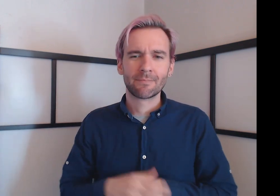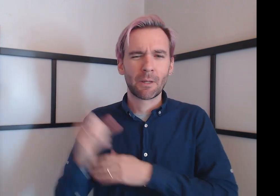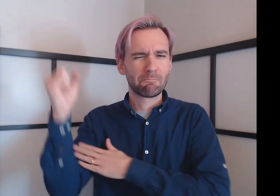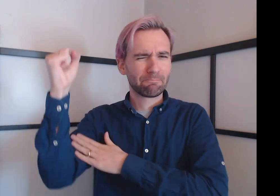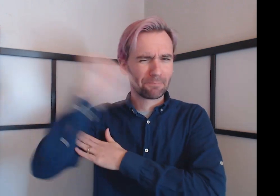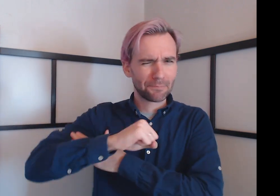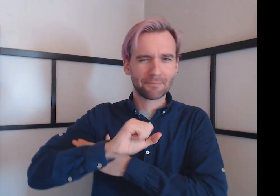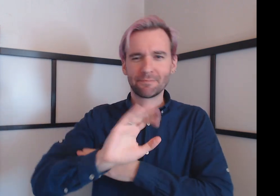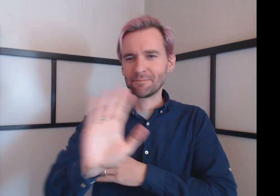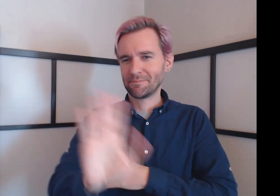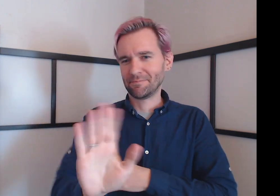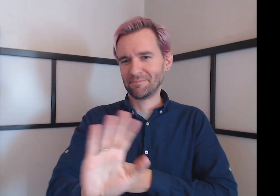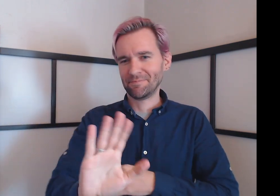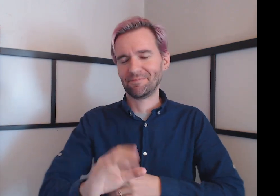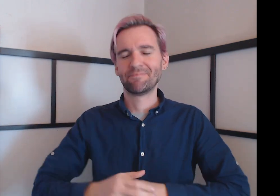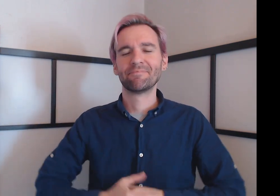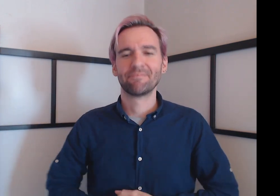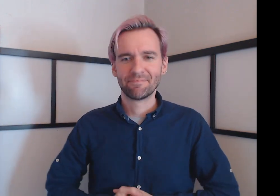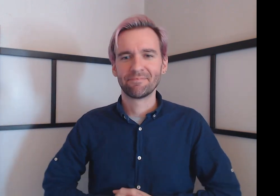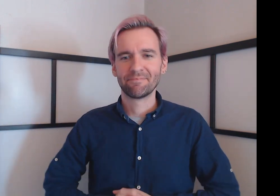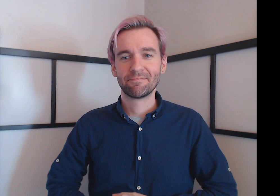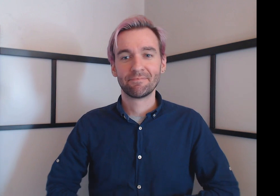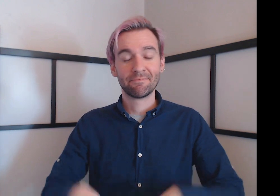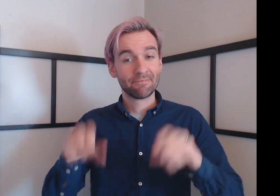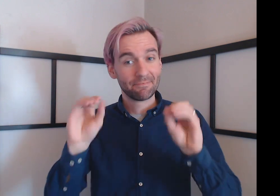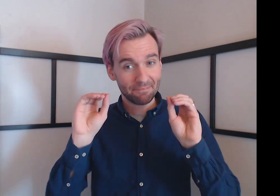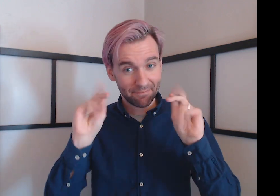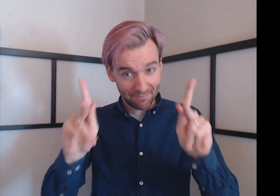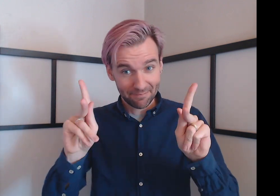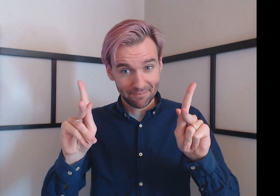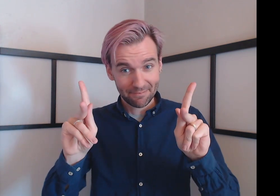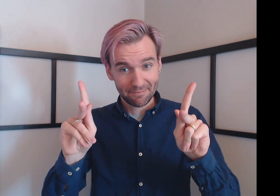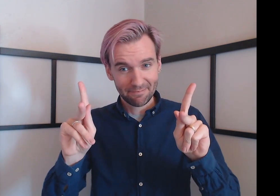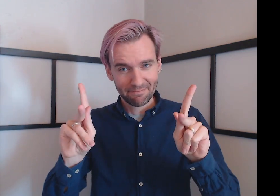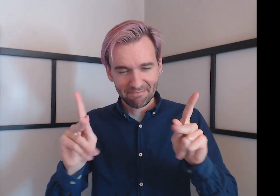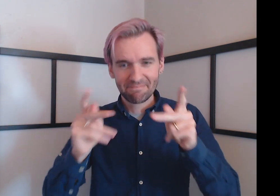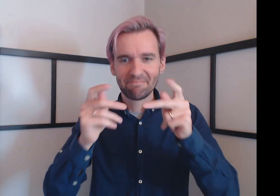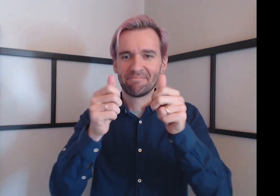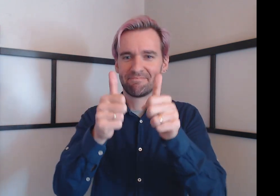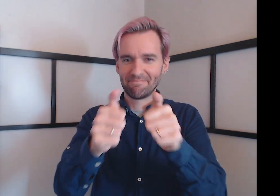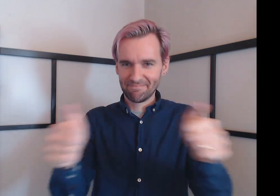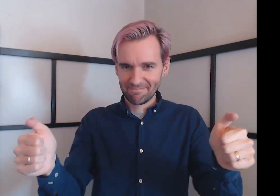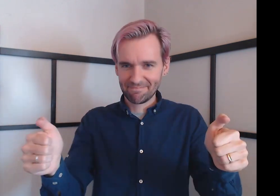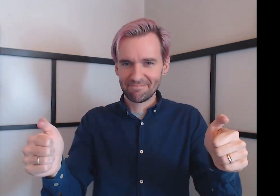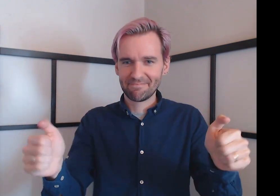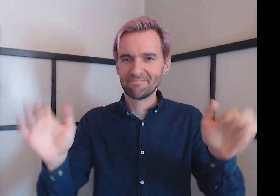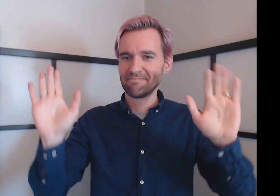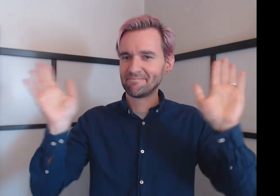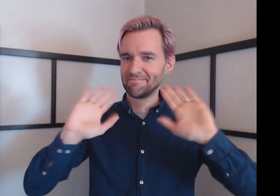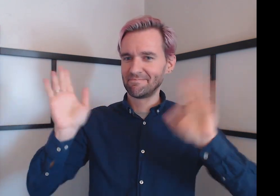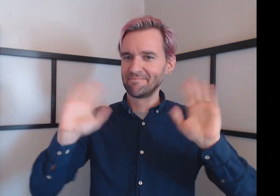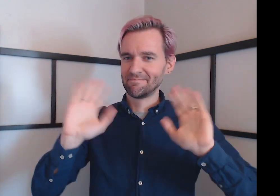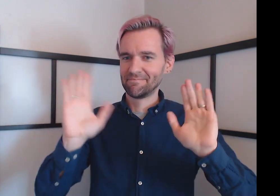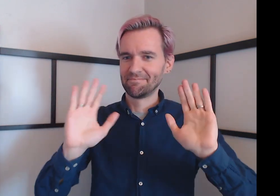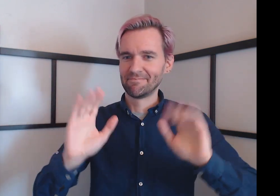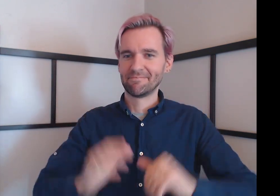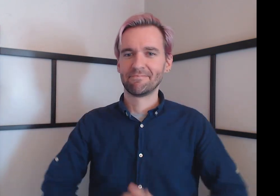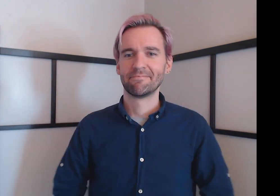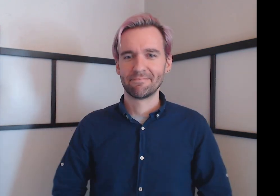So don’t try to force it. Got it? Okay! Thanks for watching! Bye-bye!